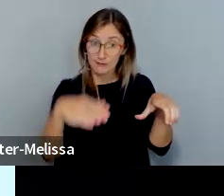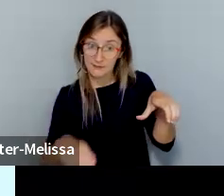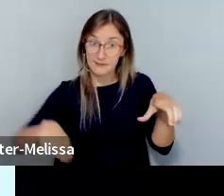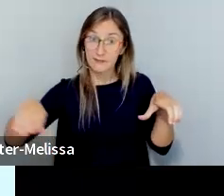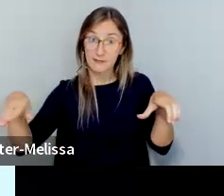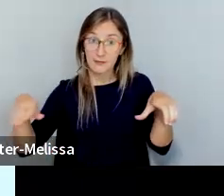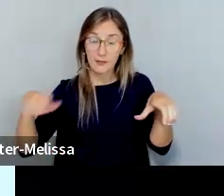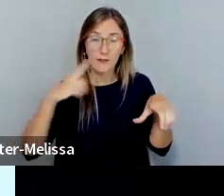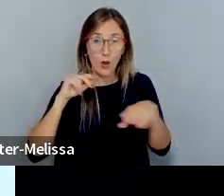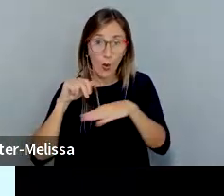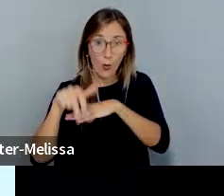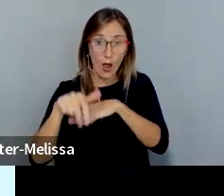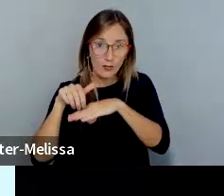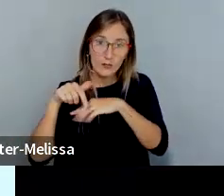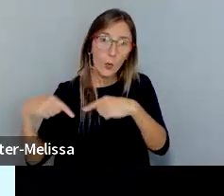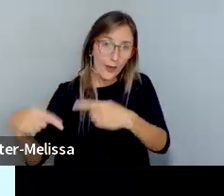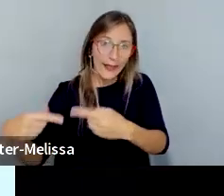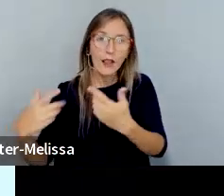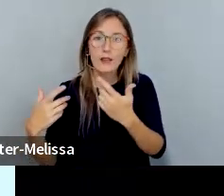transportation. There were not even curb cuts.